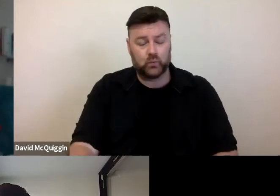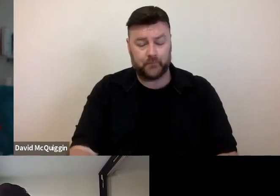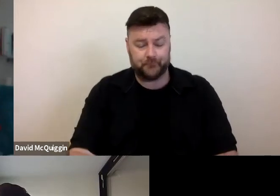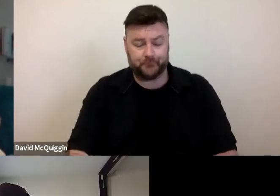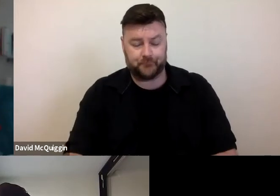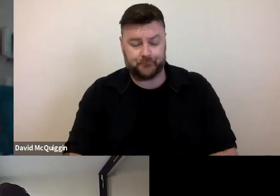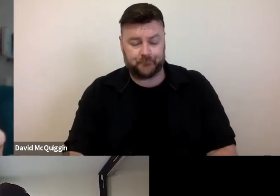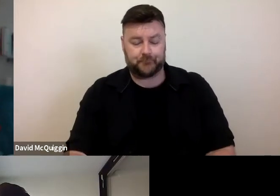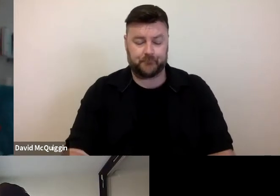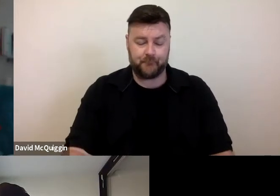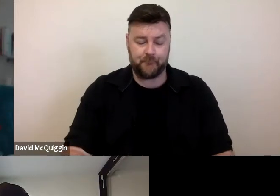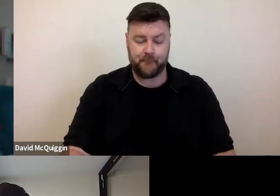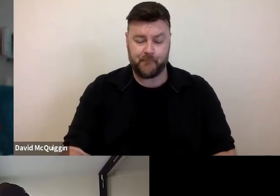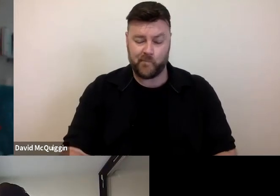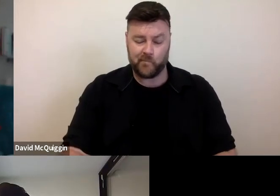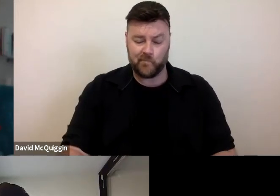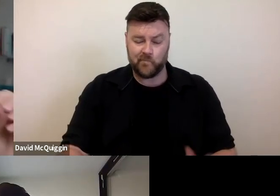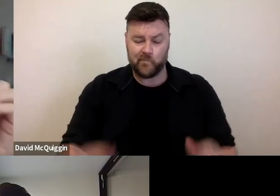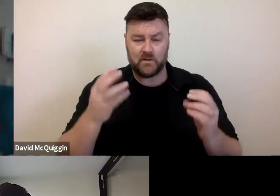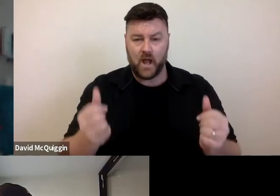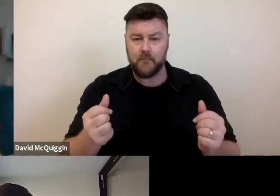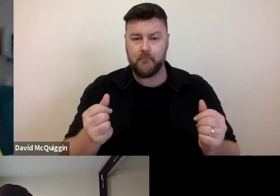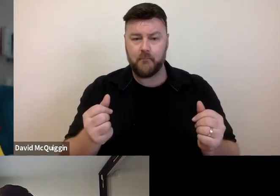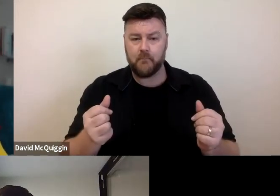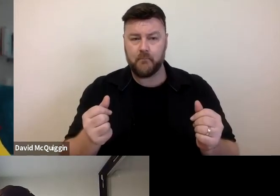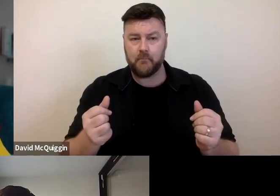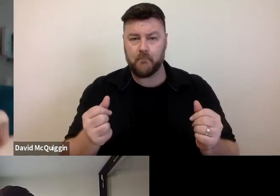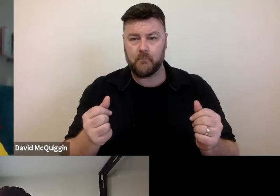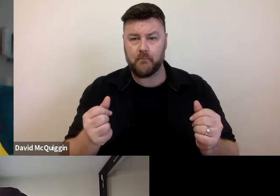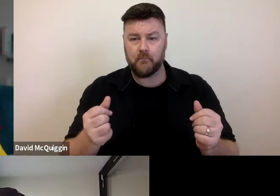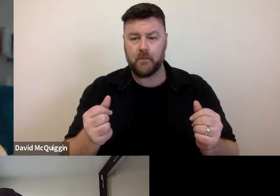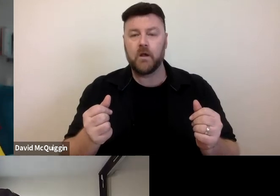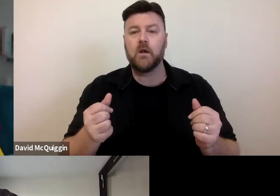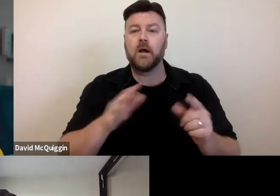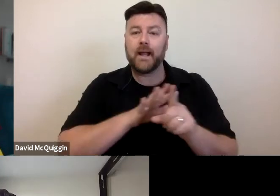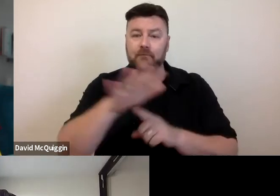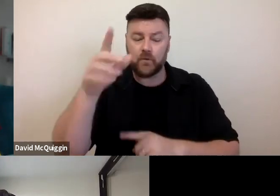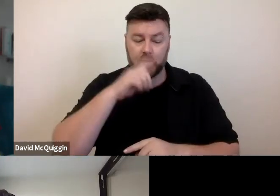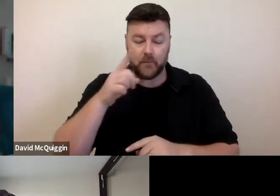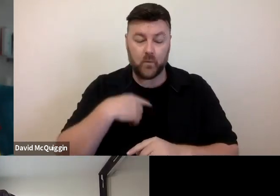influencers is you only need a small number to move on there and then they go out and sign everybody else out.